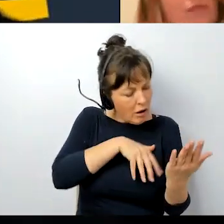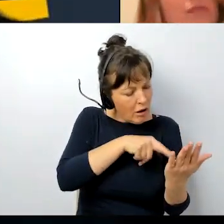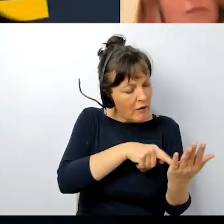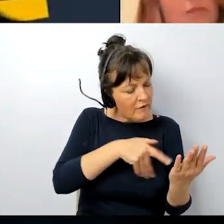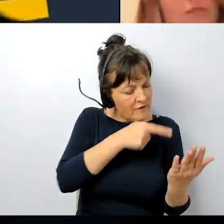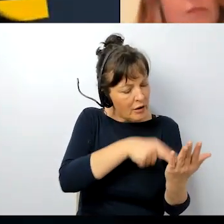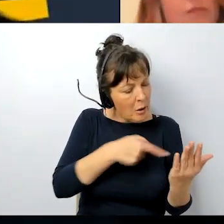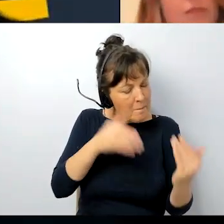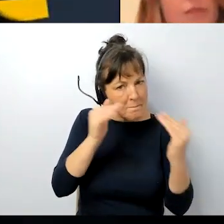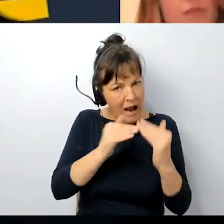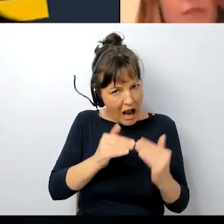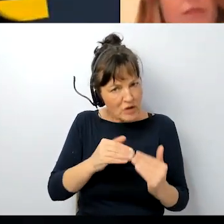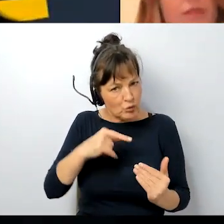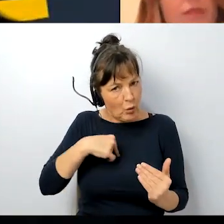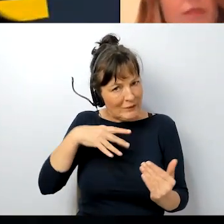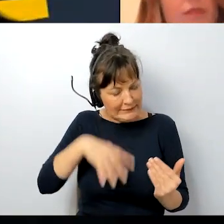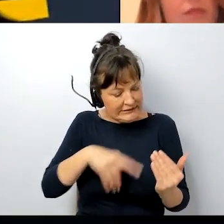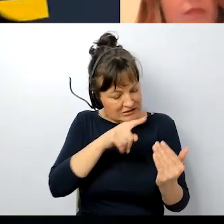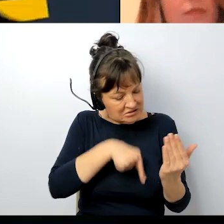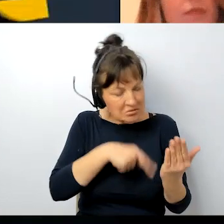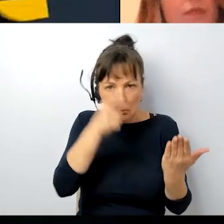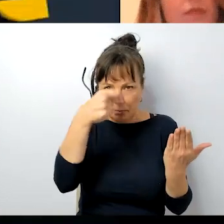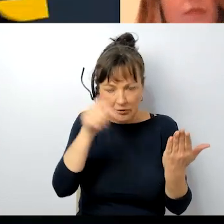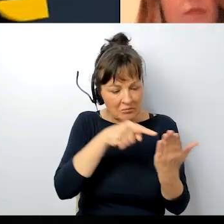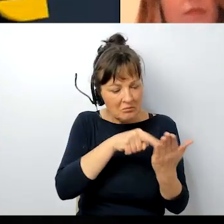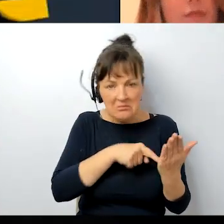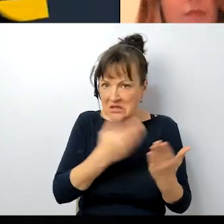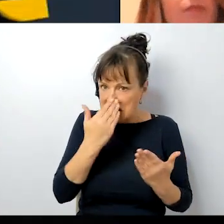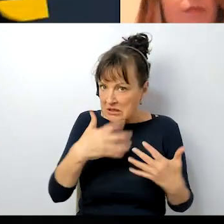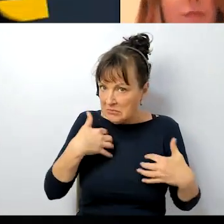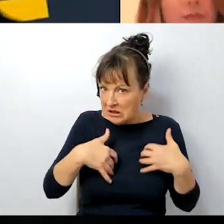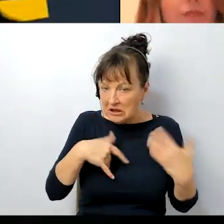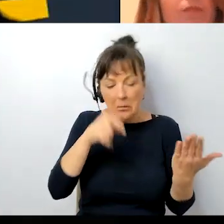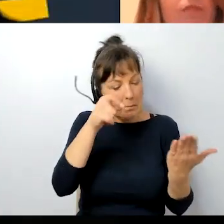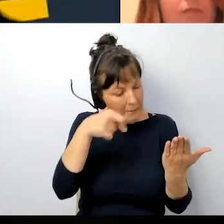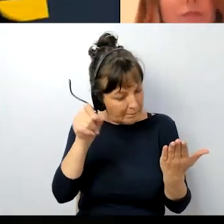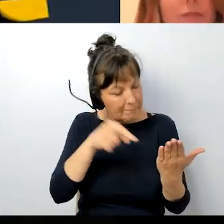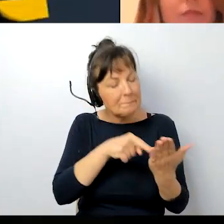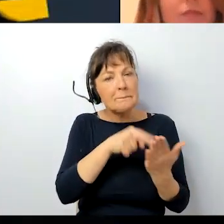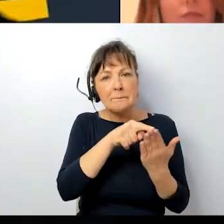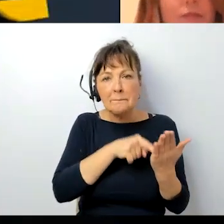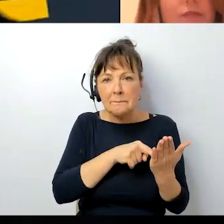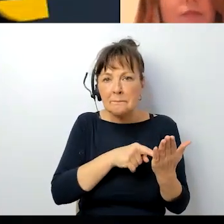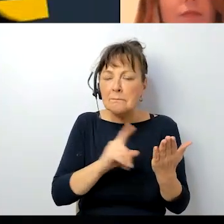and really it's all about how much detail that person's put in - do they meet our entry criteria,